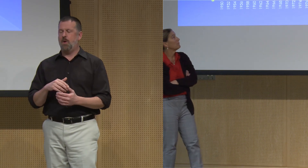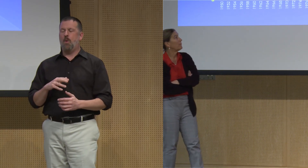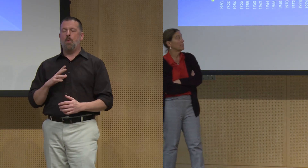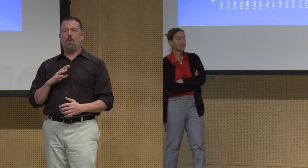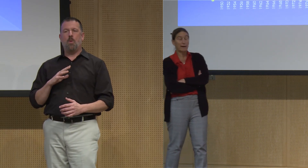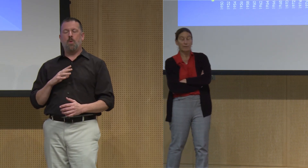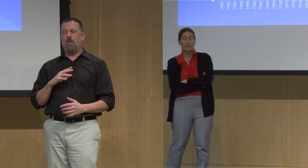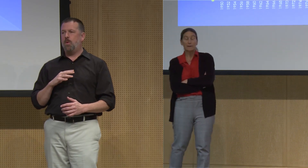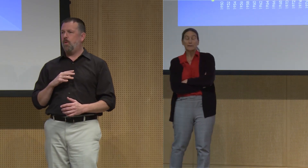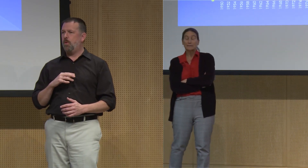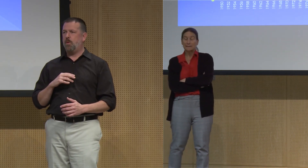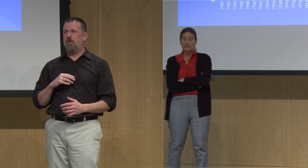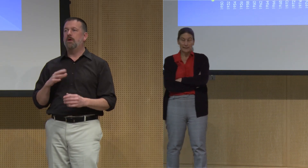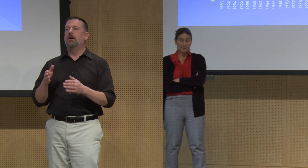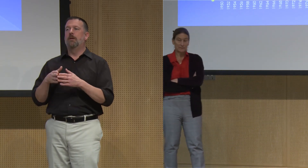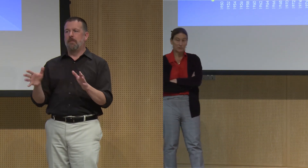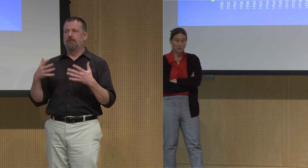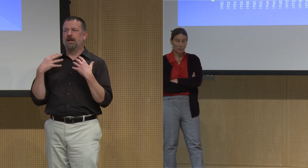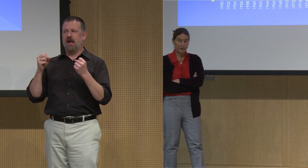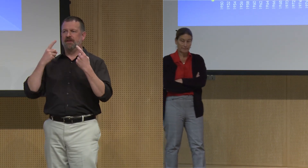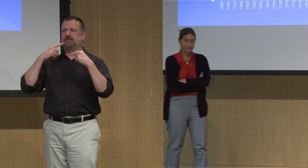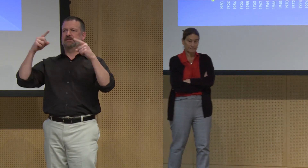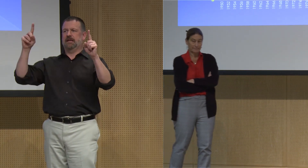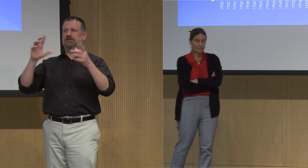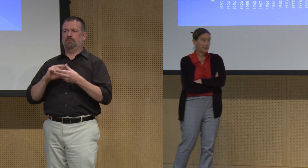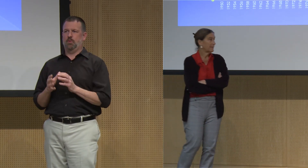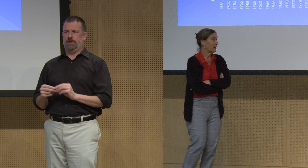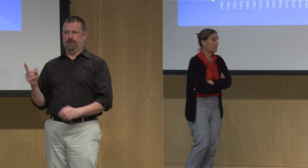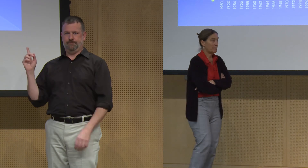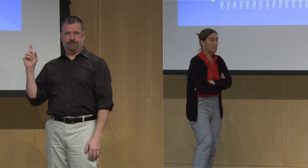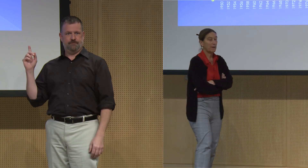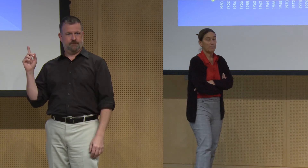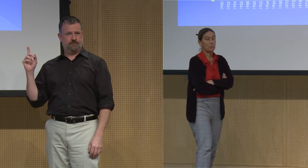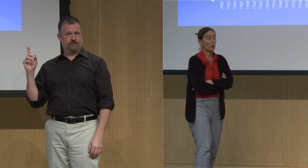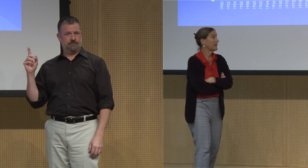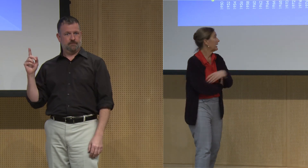PUBLIC HEALTH SUCCESS STORY THAT PEOPLE HAVE BEEN WORKING ON